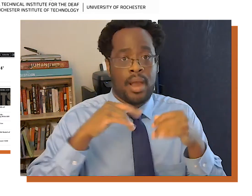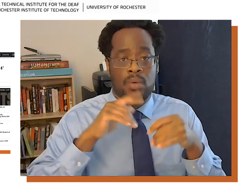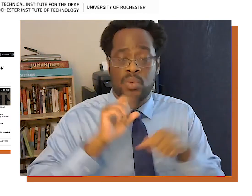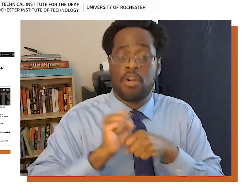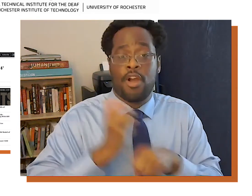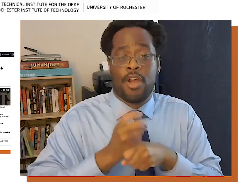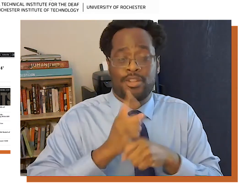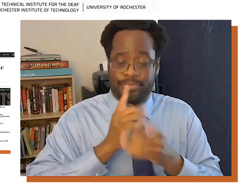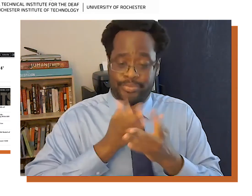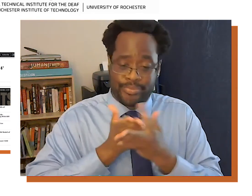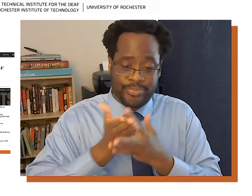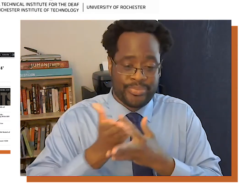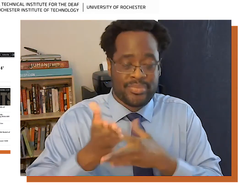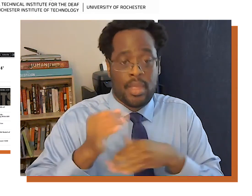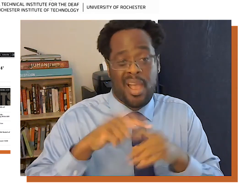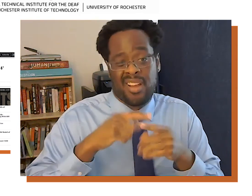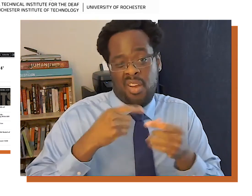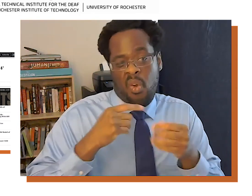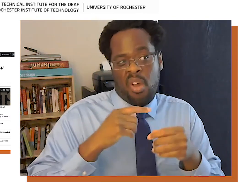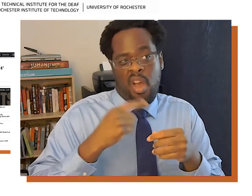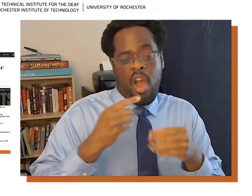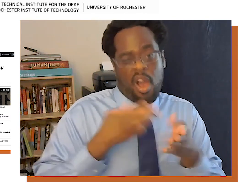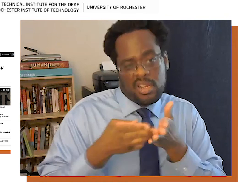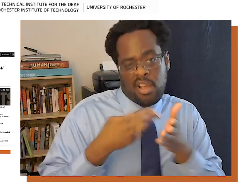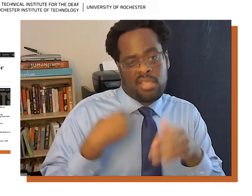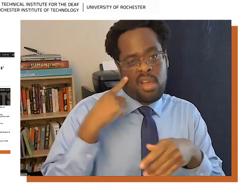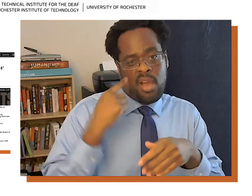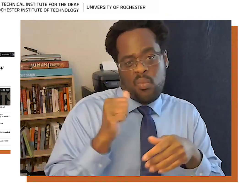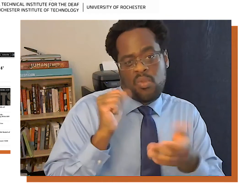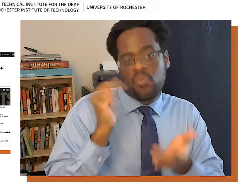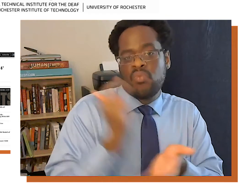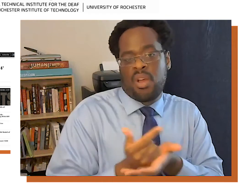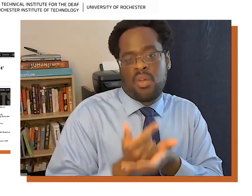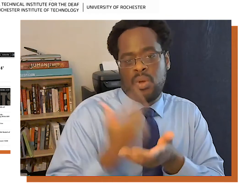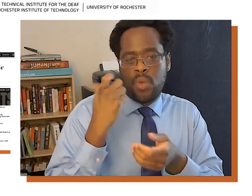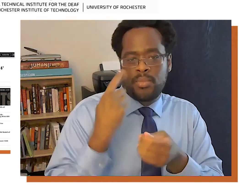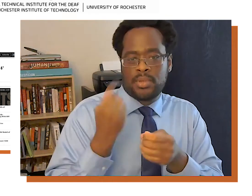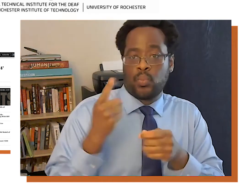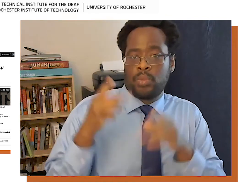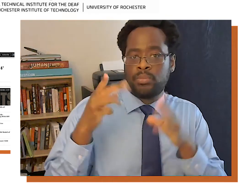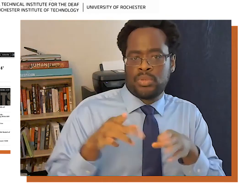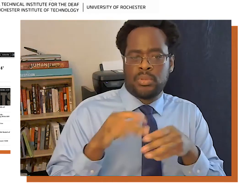and it was very hard to navigate that. Honestly, I thought that I wouldn't be able to graduate